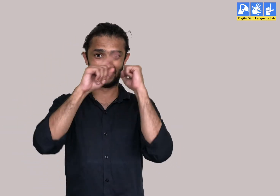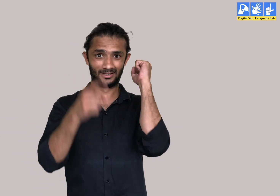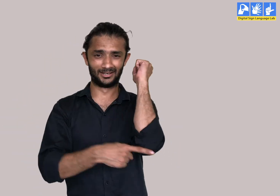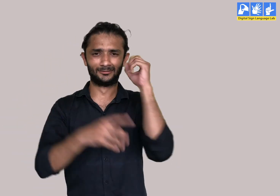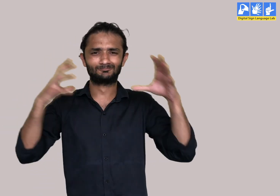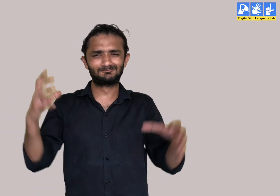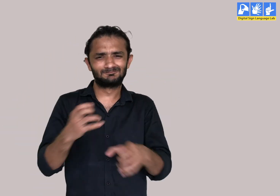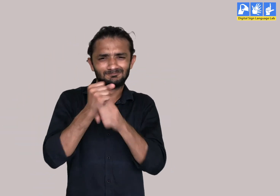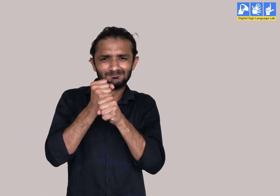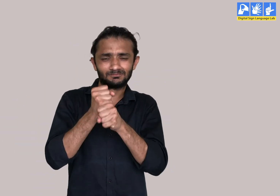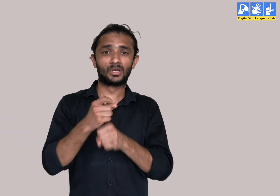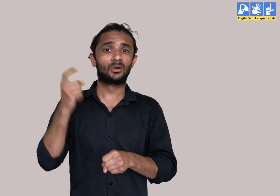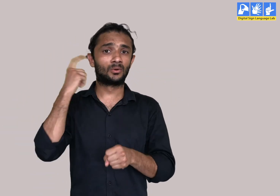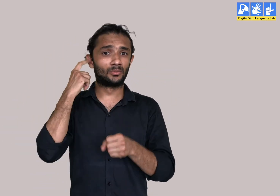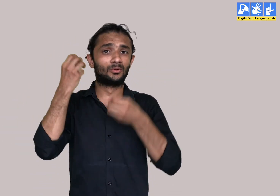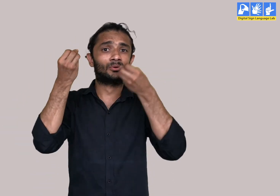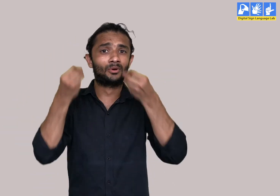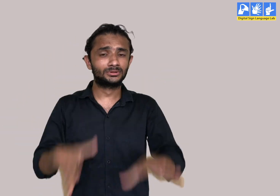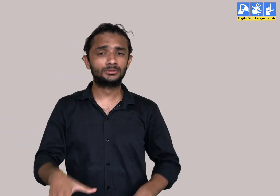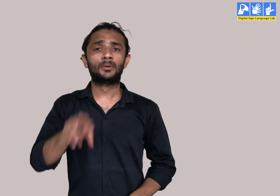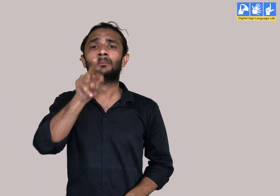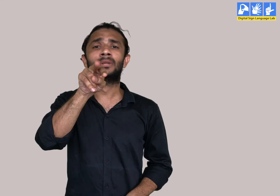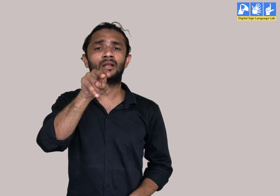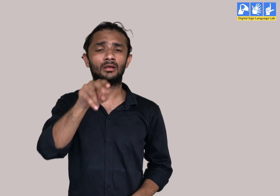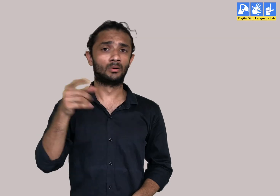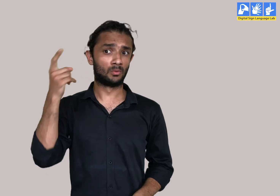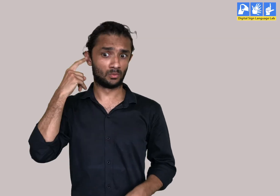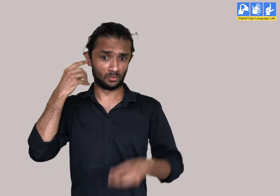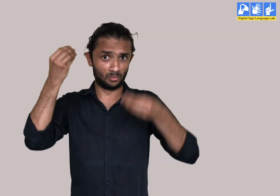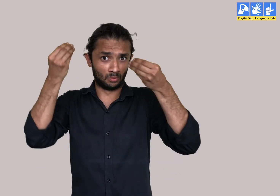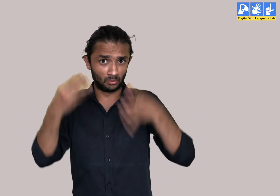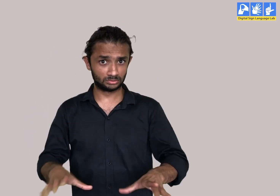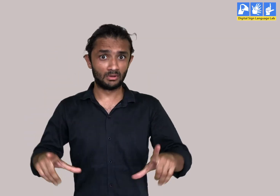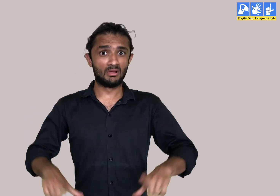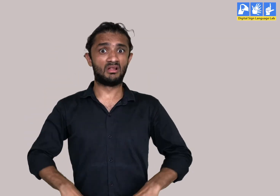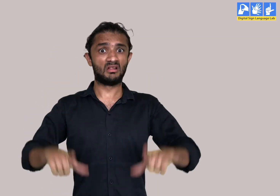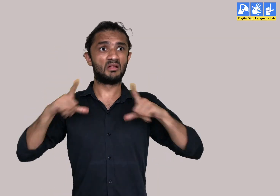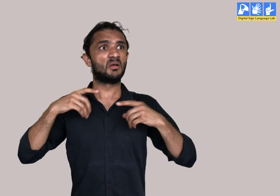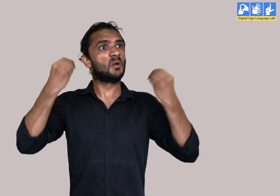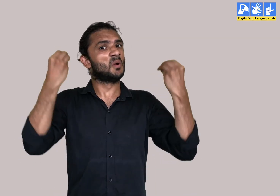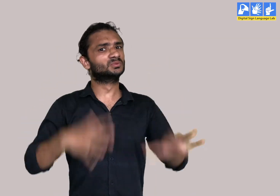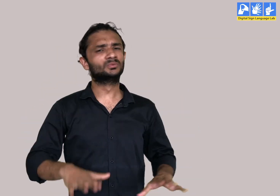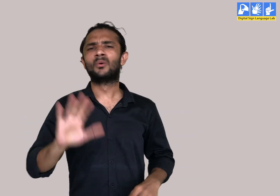In conclusion, having hearing loss does not mean that life will be a failure.